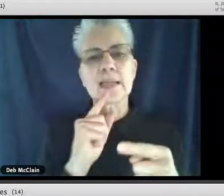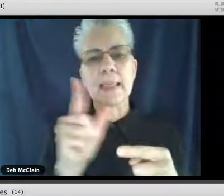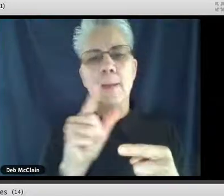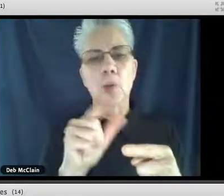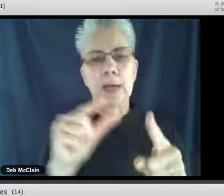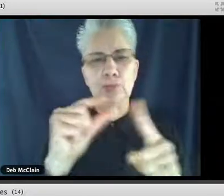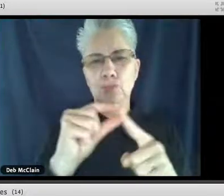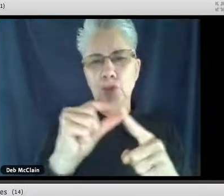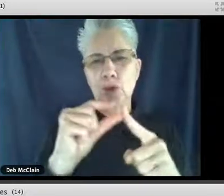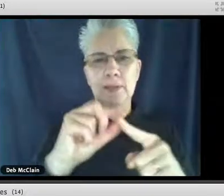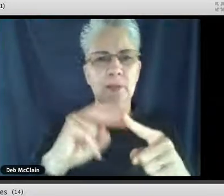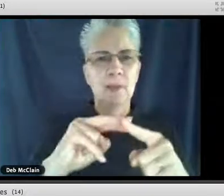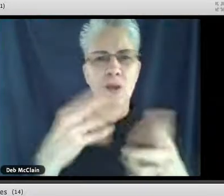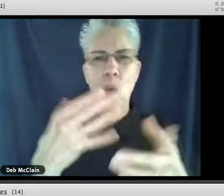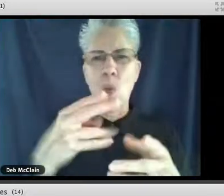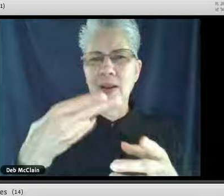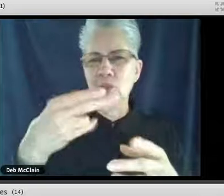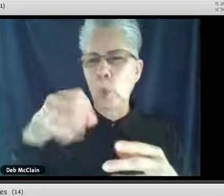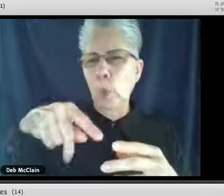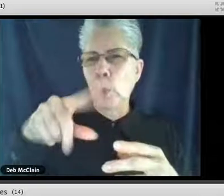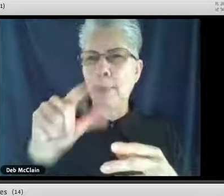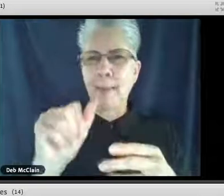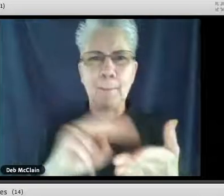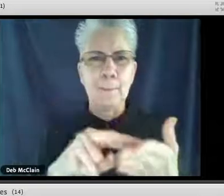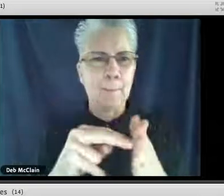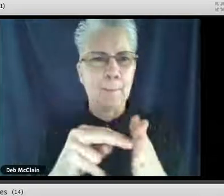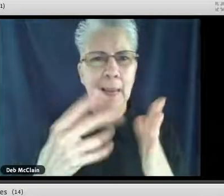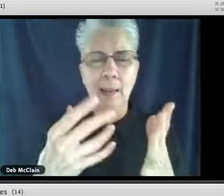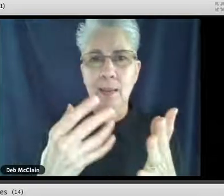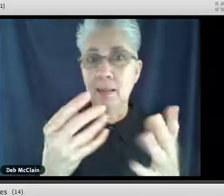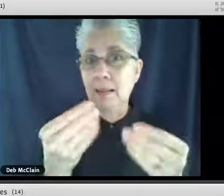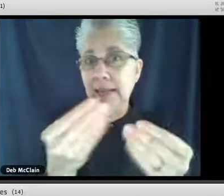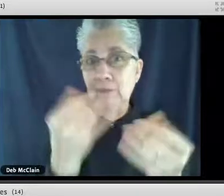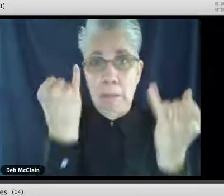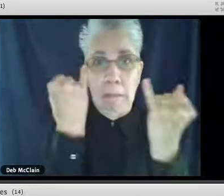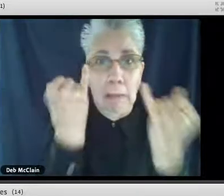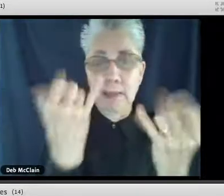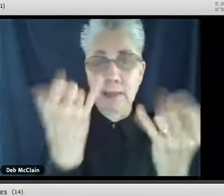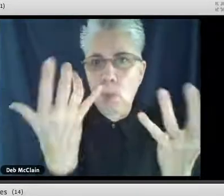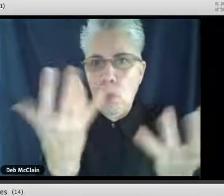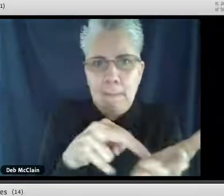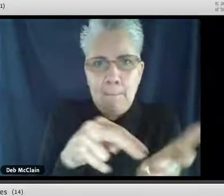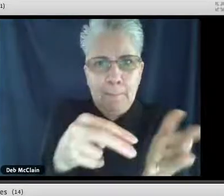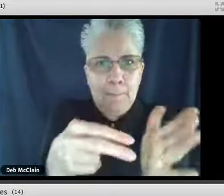What is hoopla? I mean, honestly that does not give you a clue as to what it is about.